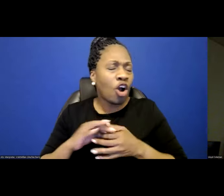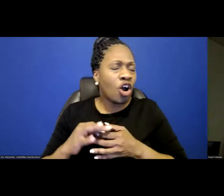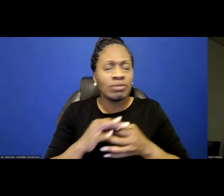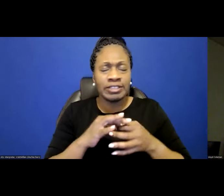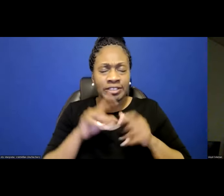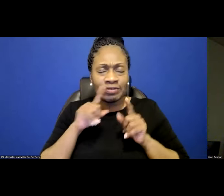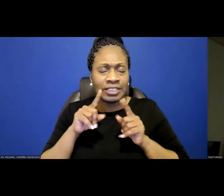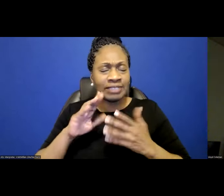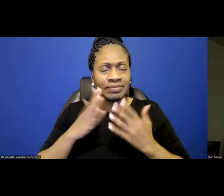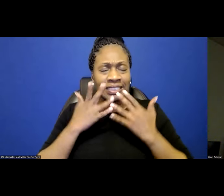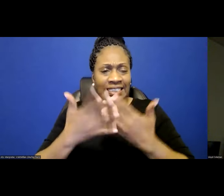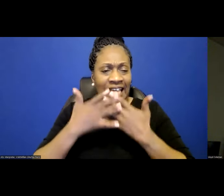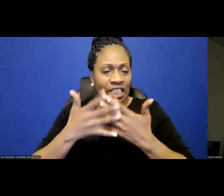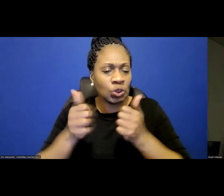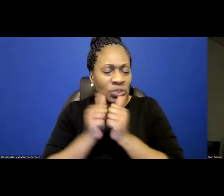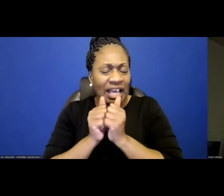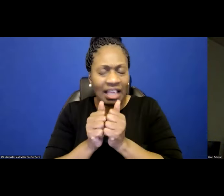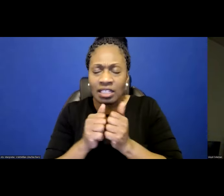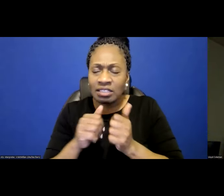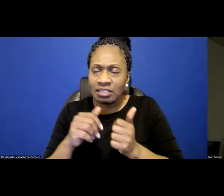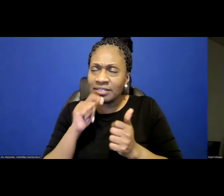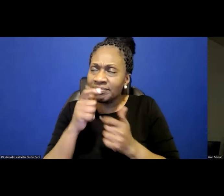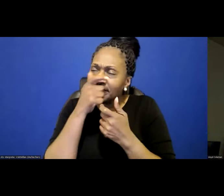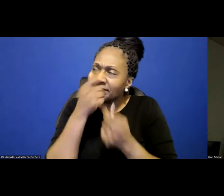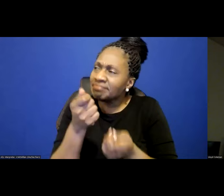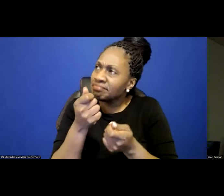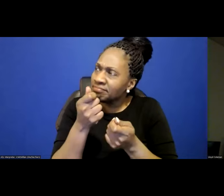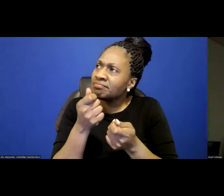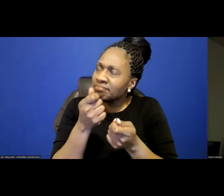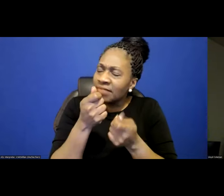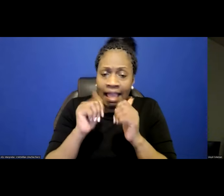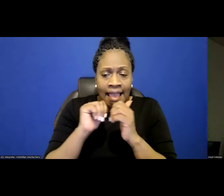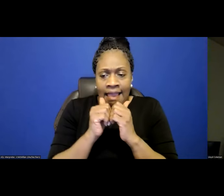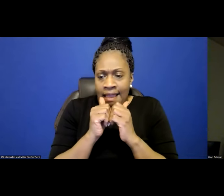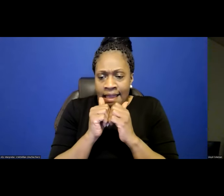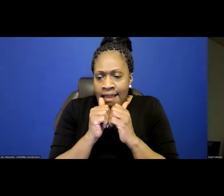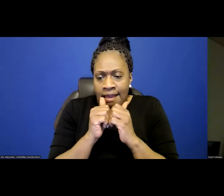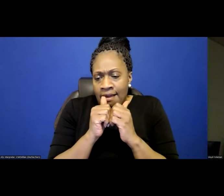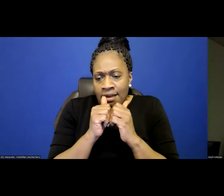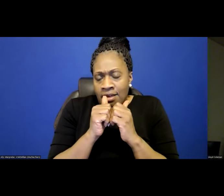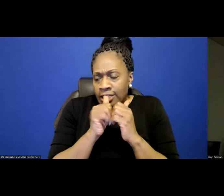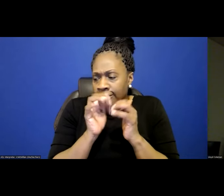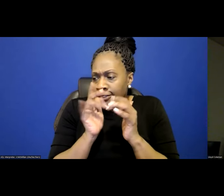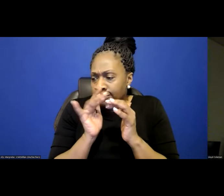And I'm quite kind of interested in how the sort of,